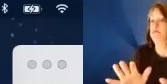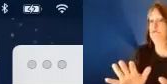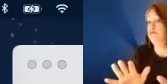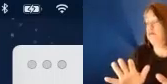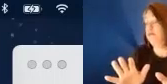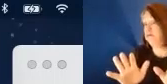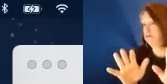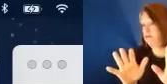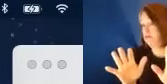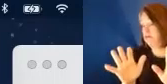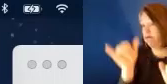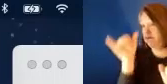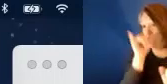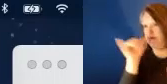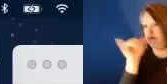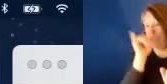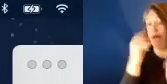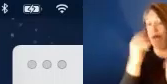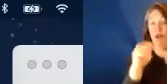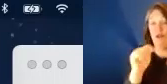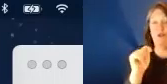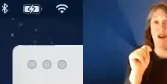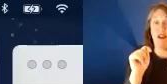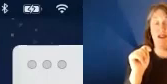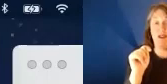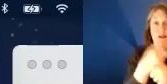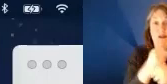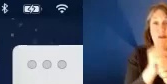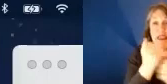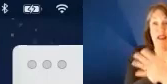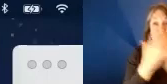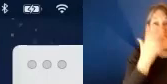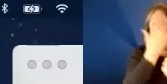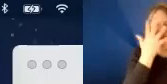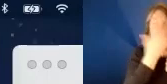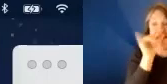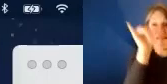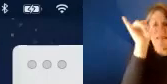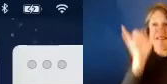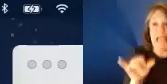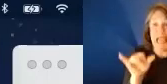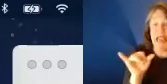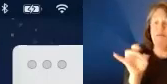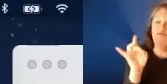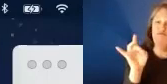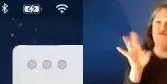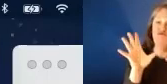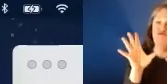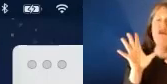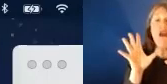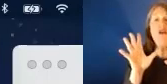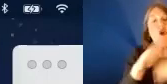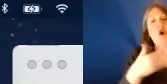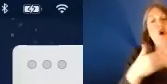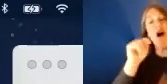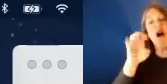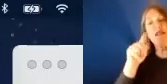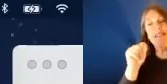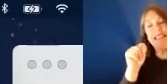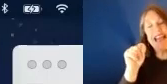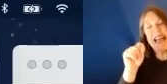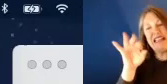some kind of uniform look to your presentation. 06:57:17 So all text formatting is stripped.